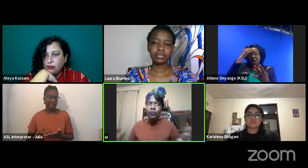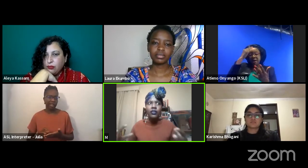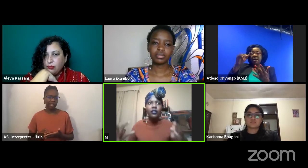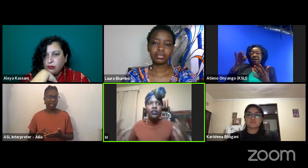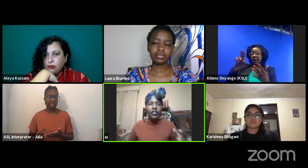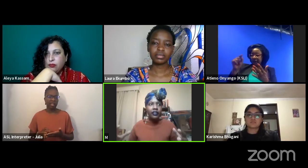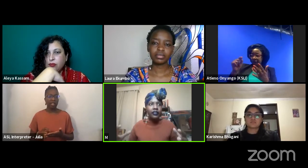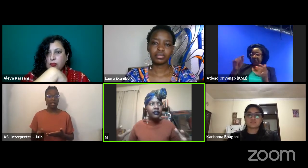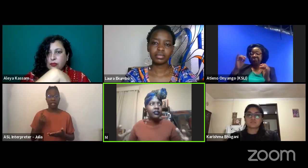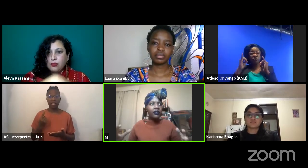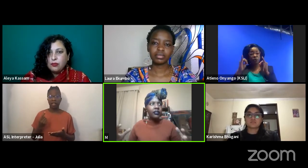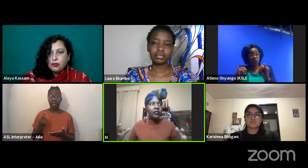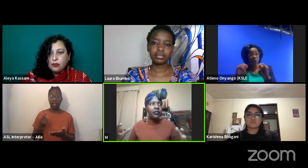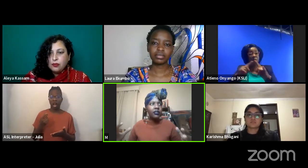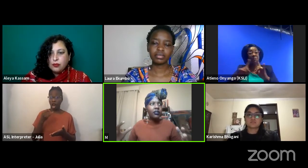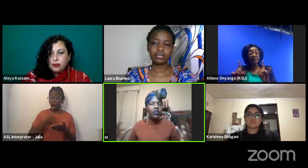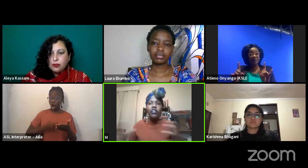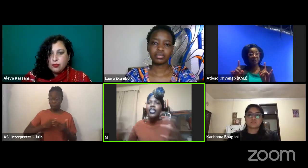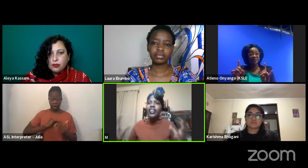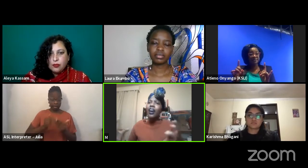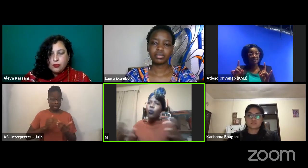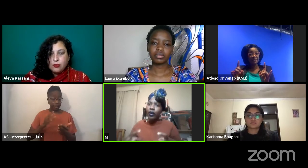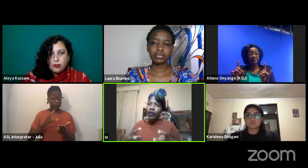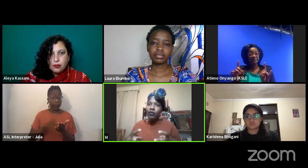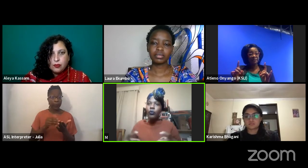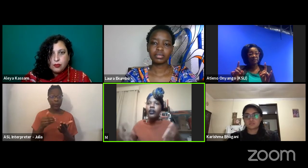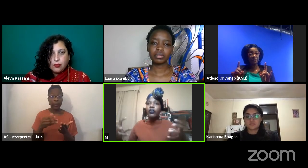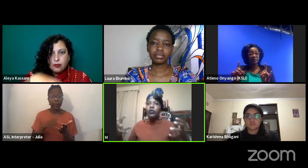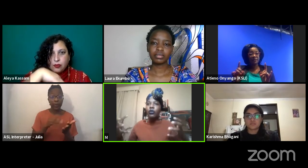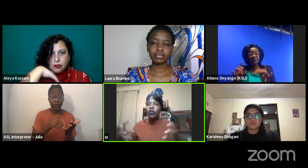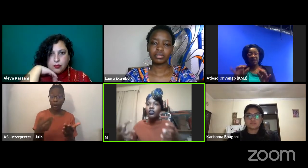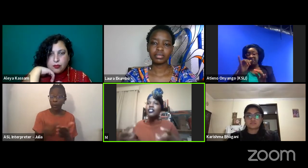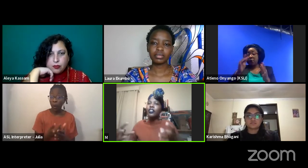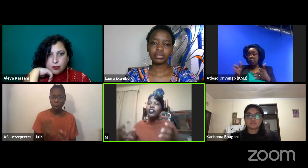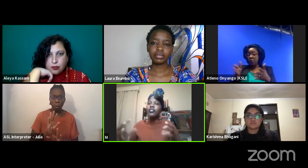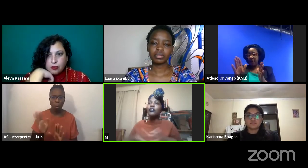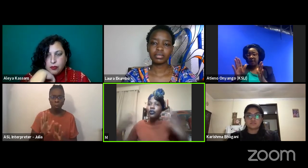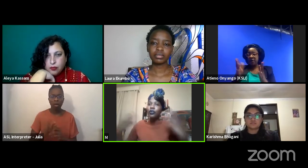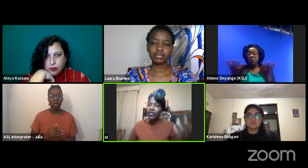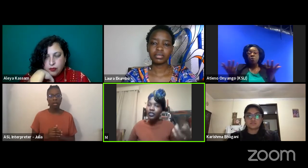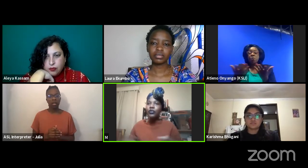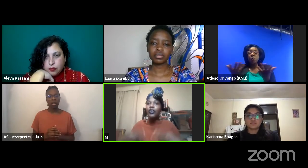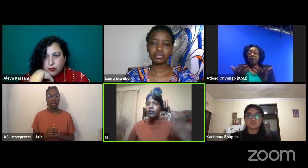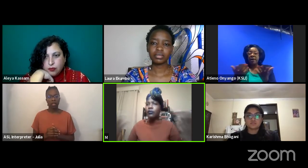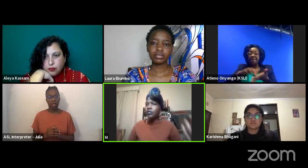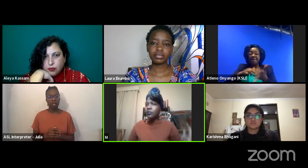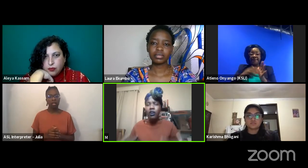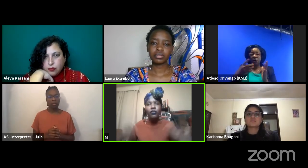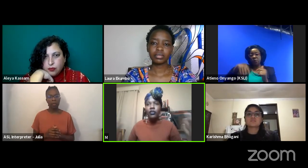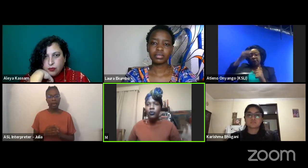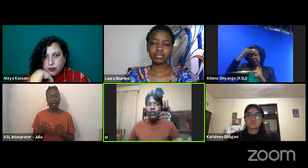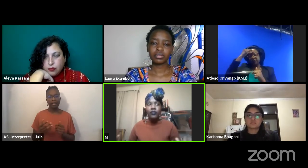but learning it in that way where you're not just learning to get your degree and it's powerful and whatever,